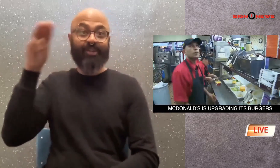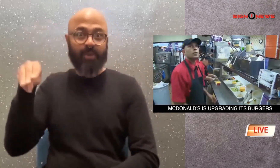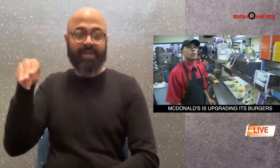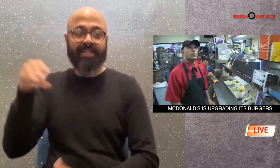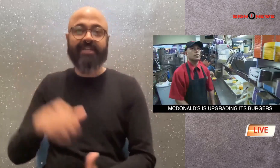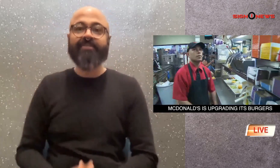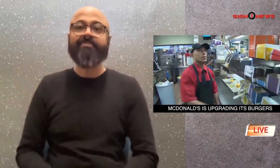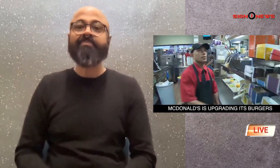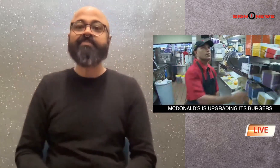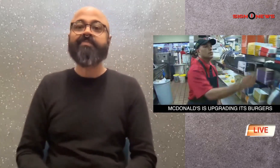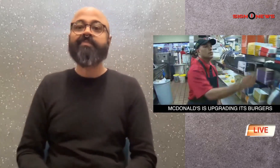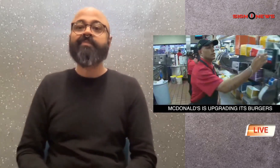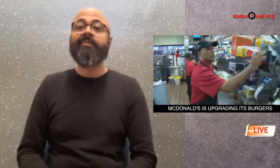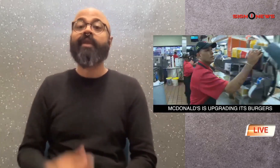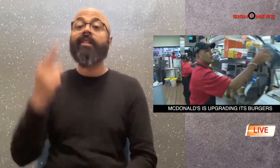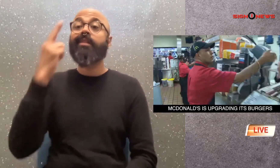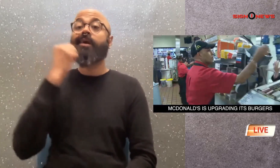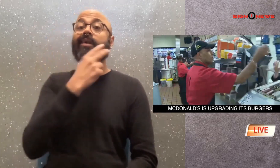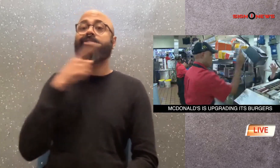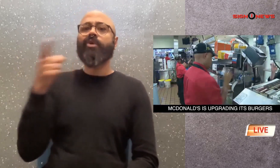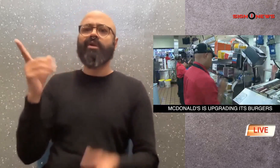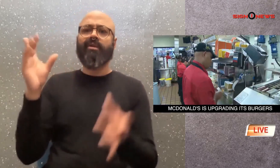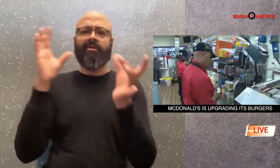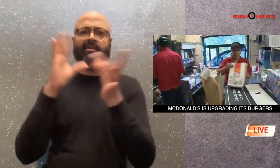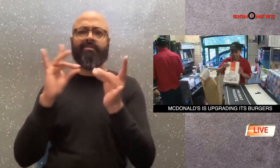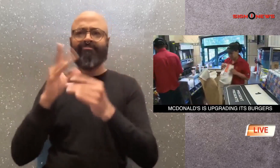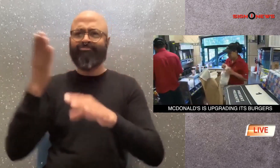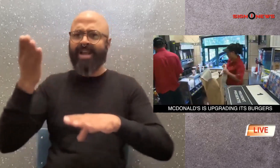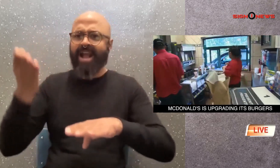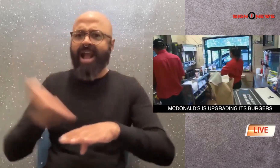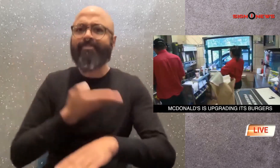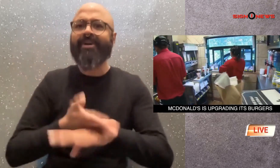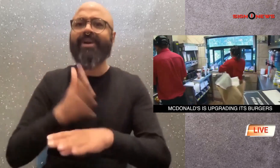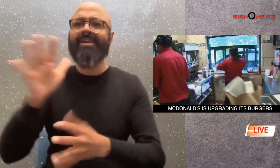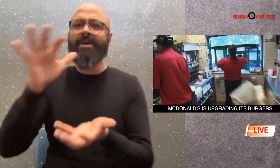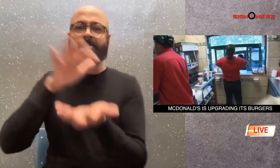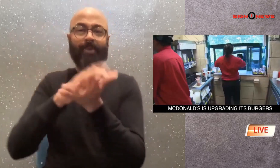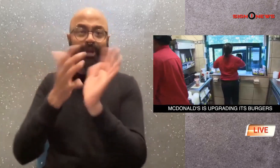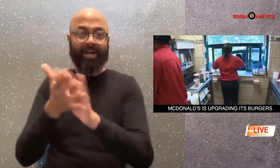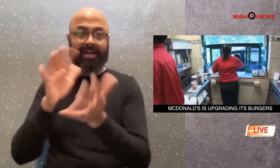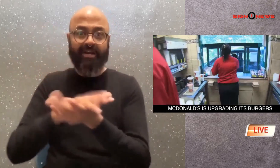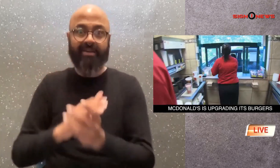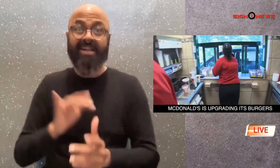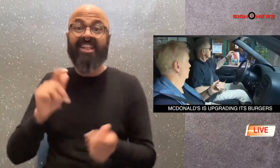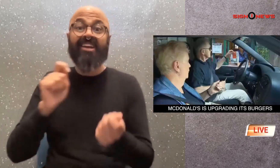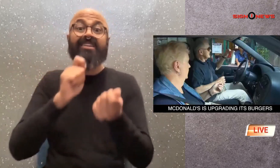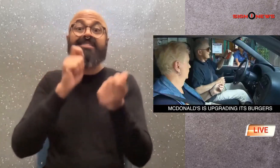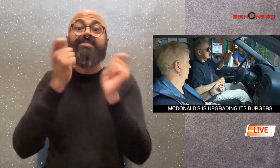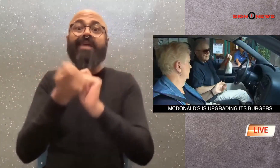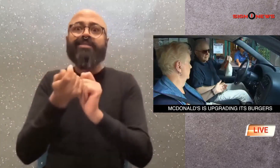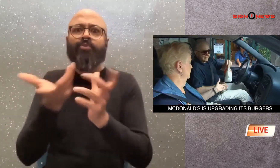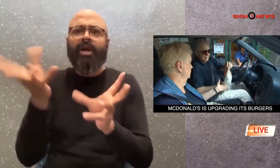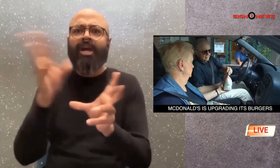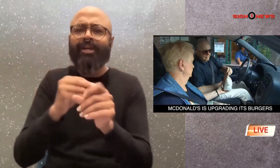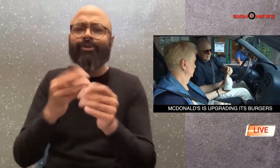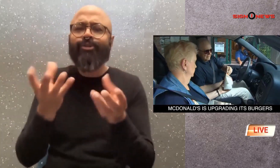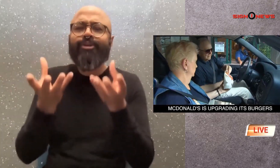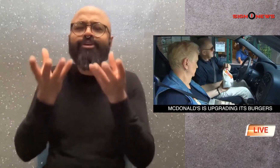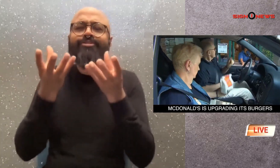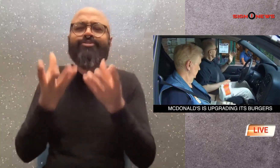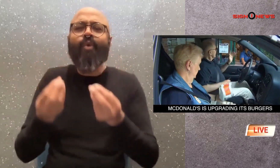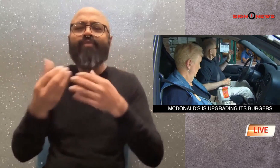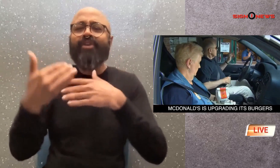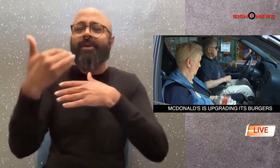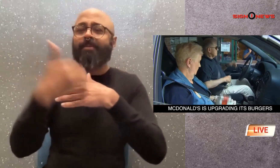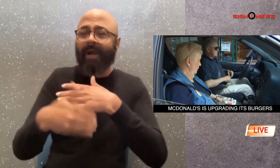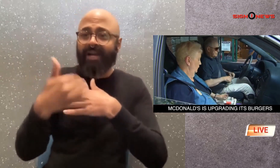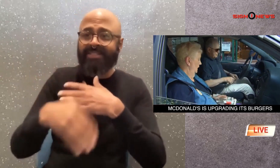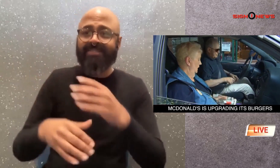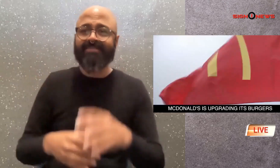burgers at McDonald's the restaurant says it is upgrading its burgers the changes include